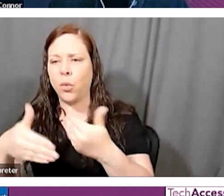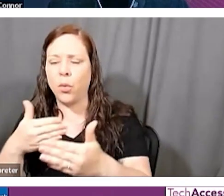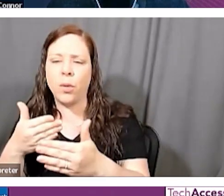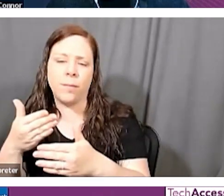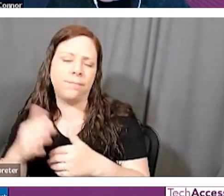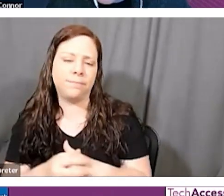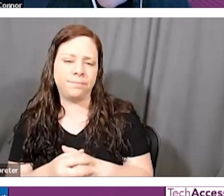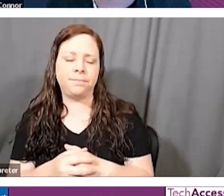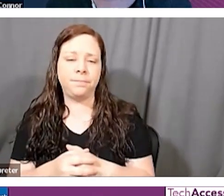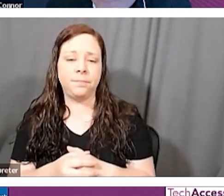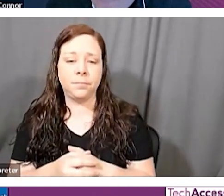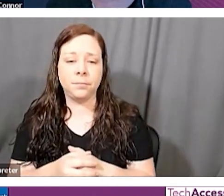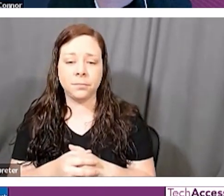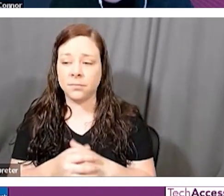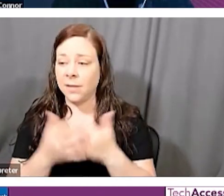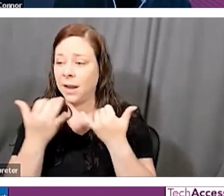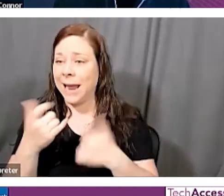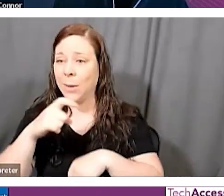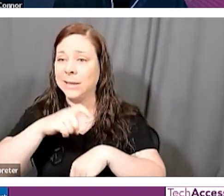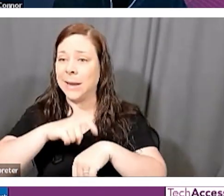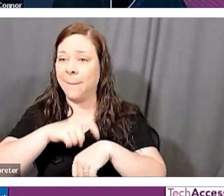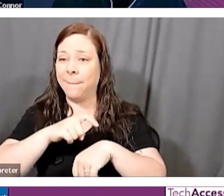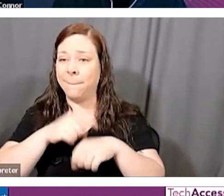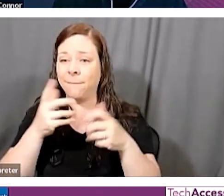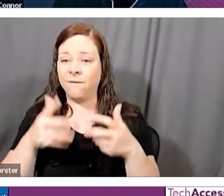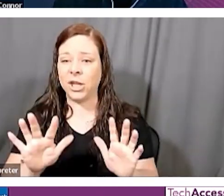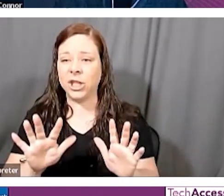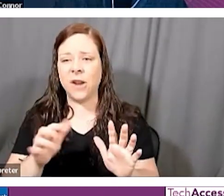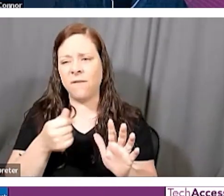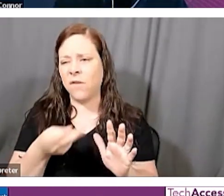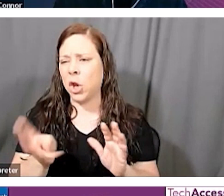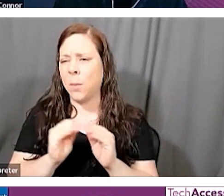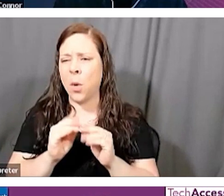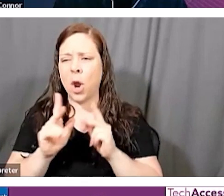Okay, so we actually are at time. There are a few more questions in the chat